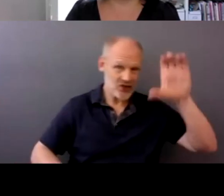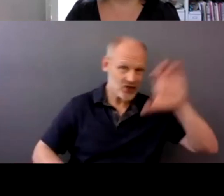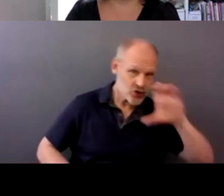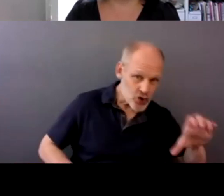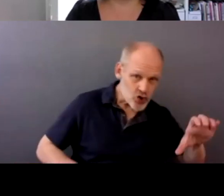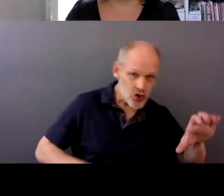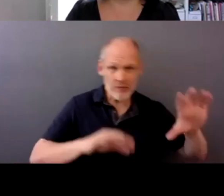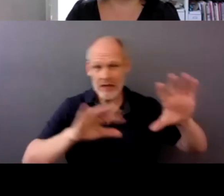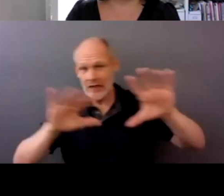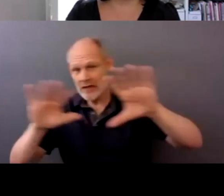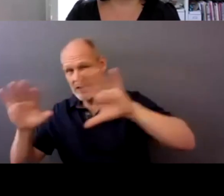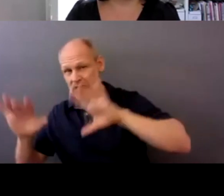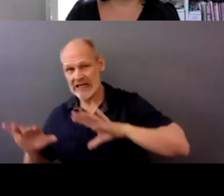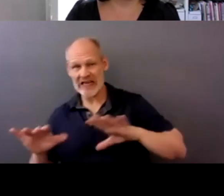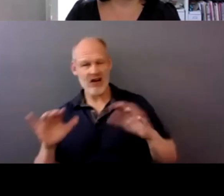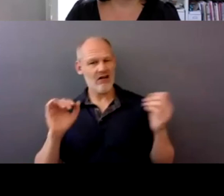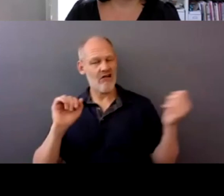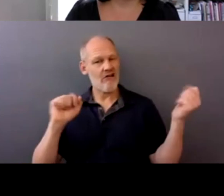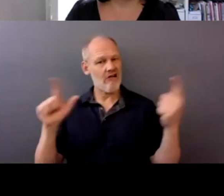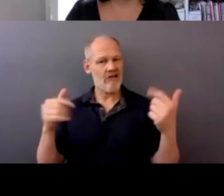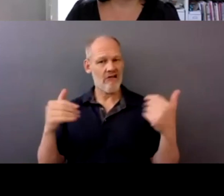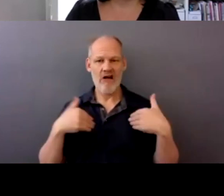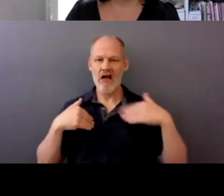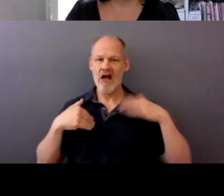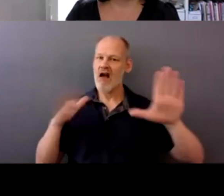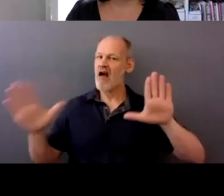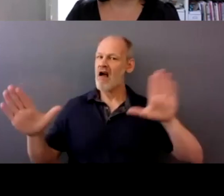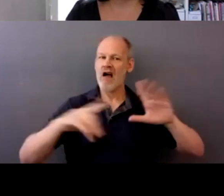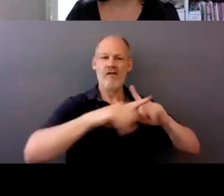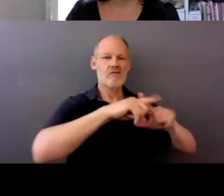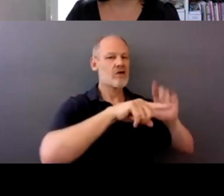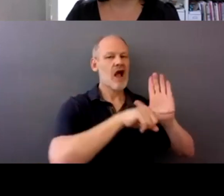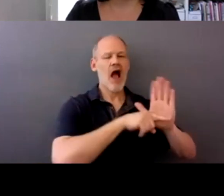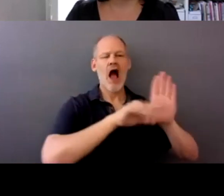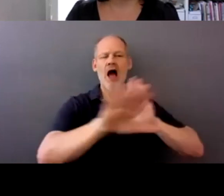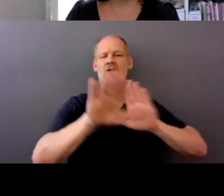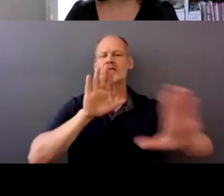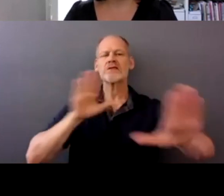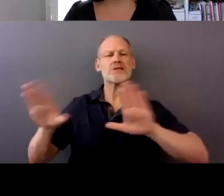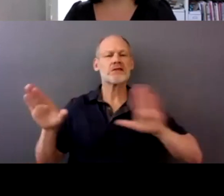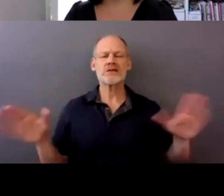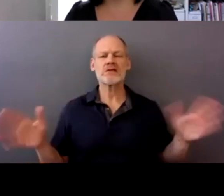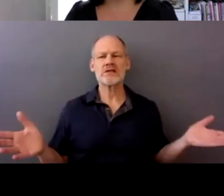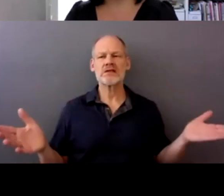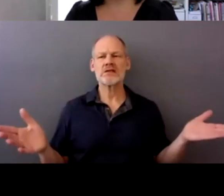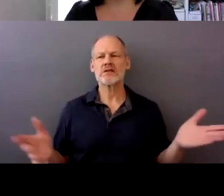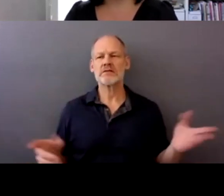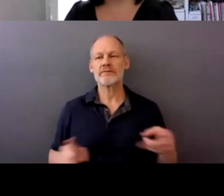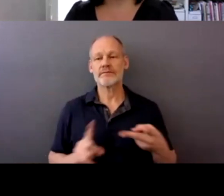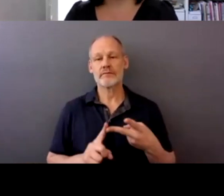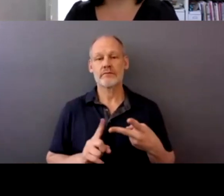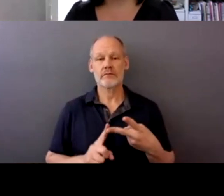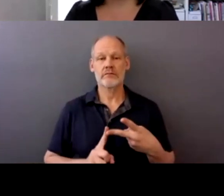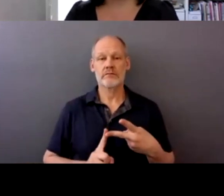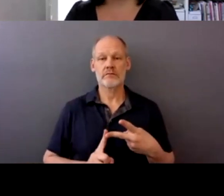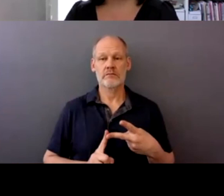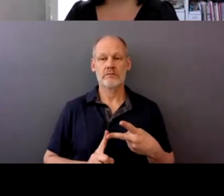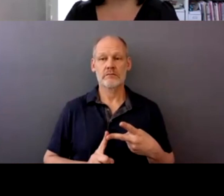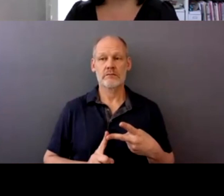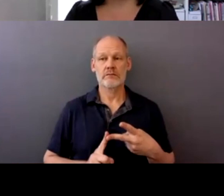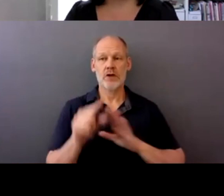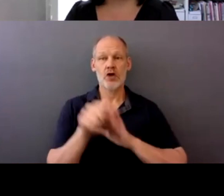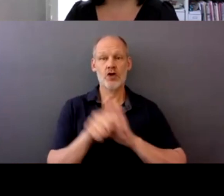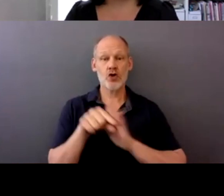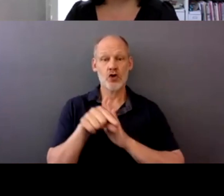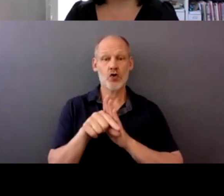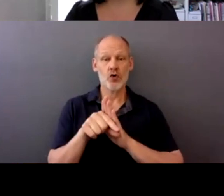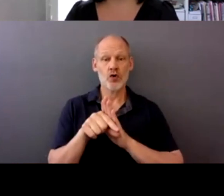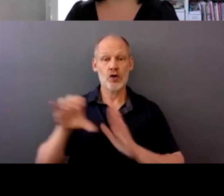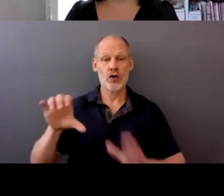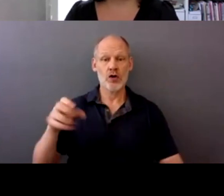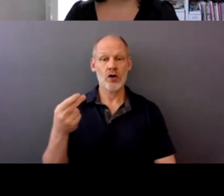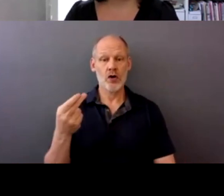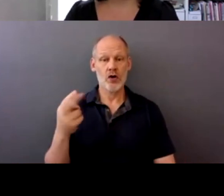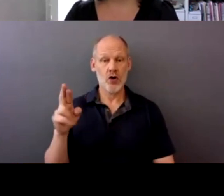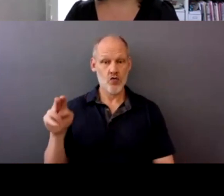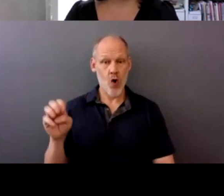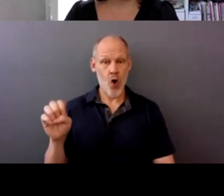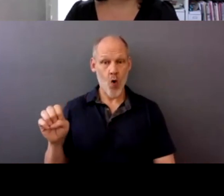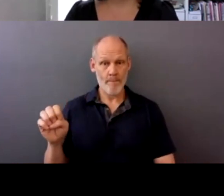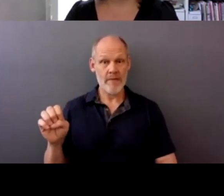pros and cons to each one. Also, Google Chrome offers live captioning. So we have found with